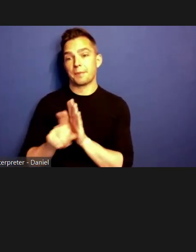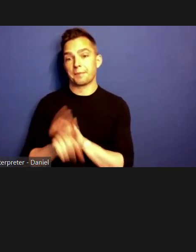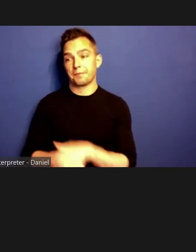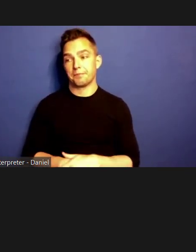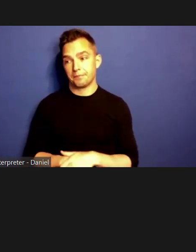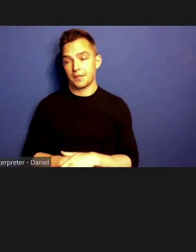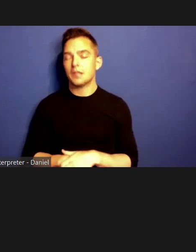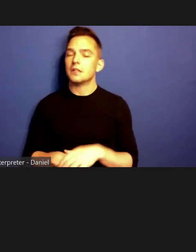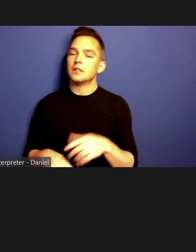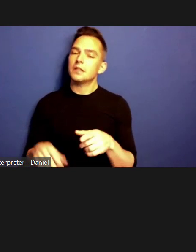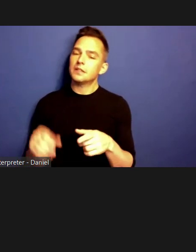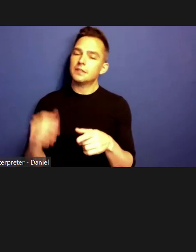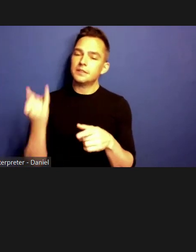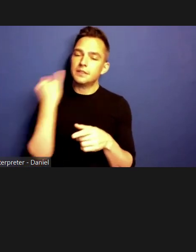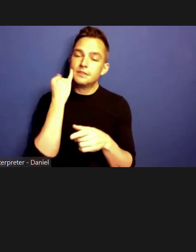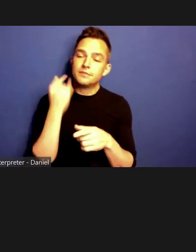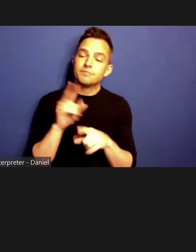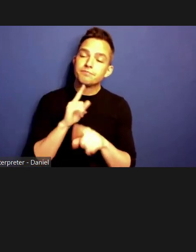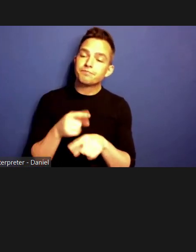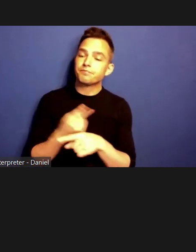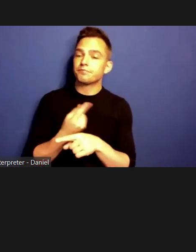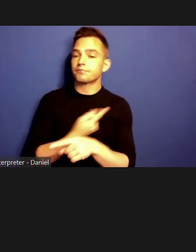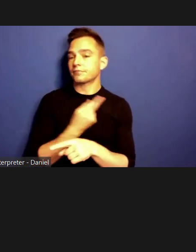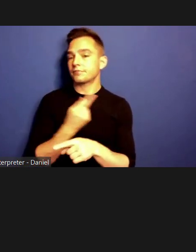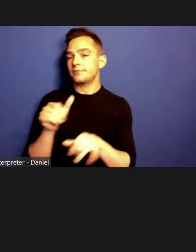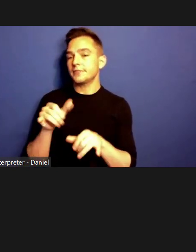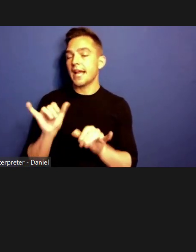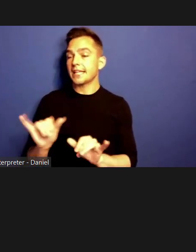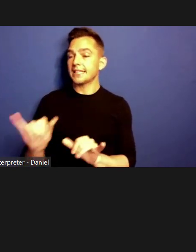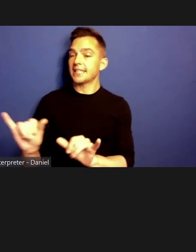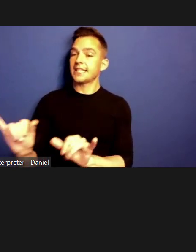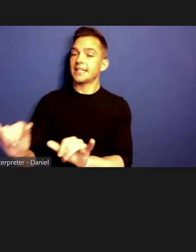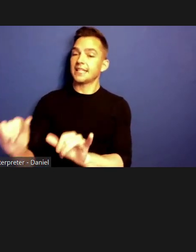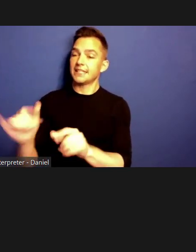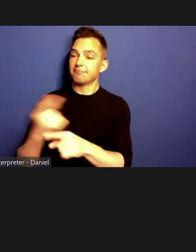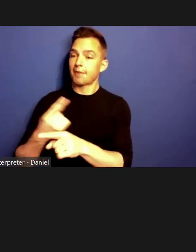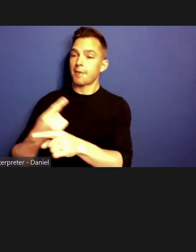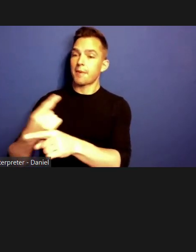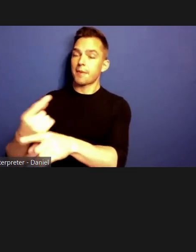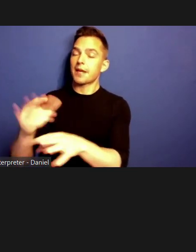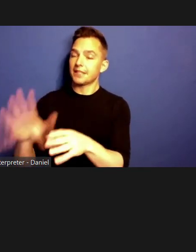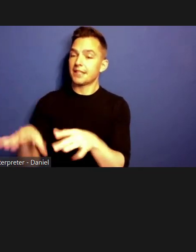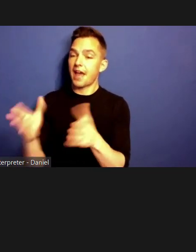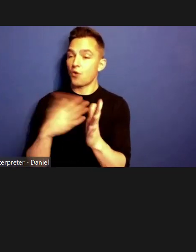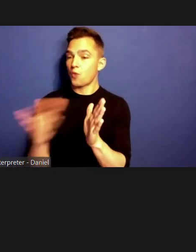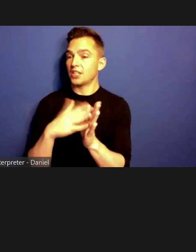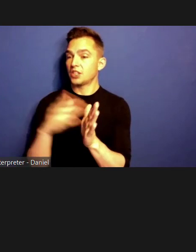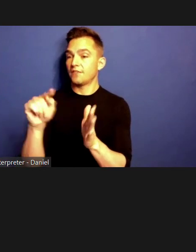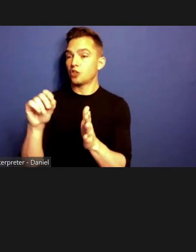that range of tones presented to each ear then the child passes the screening.